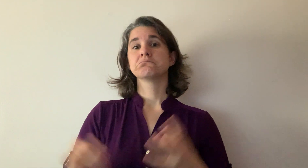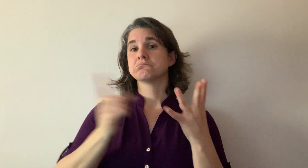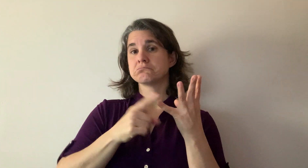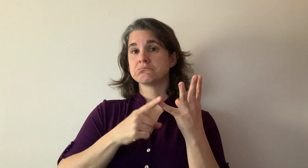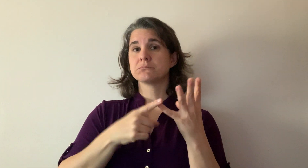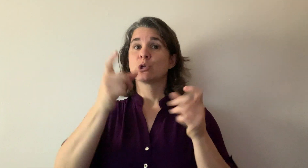4.